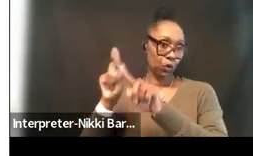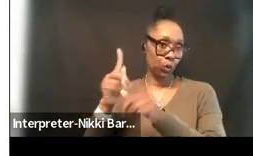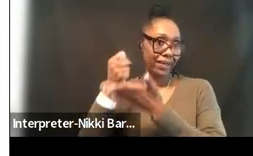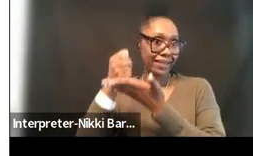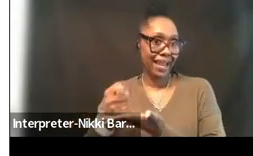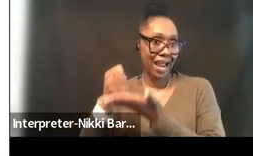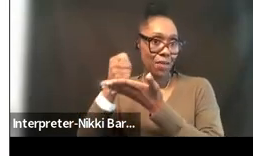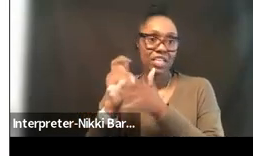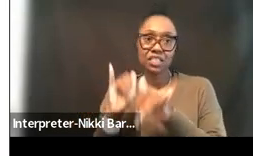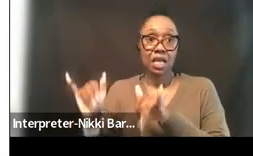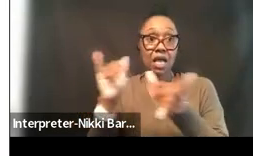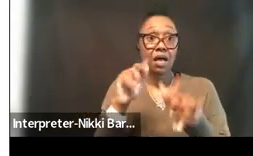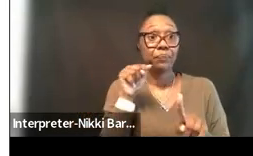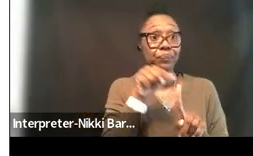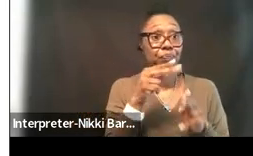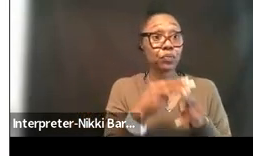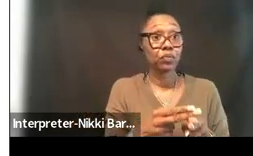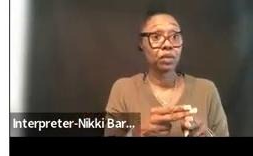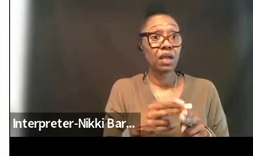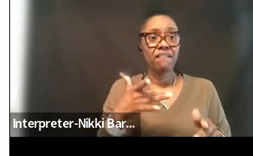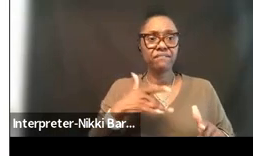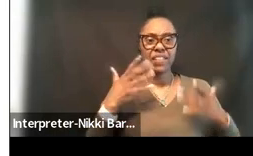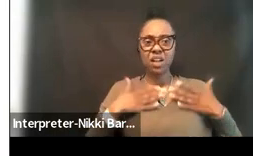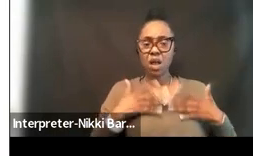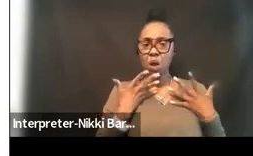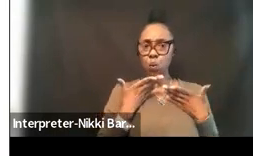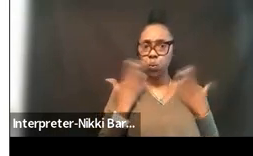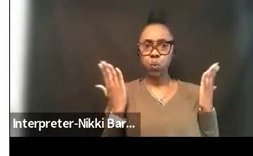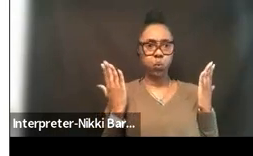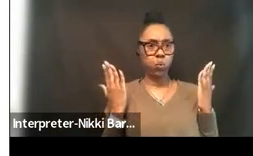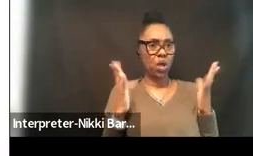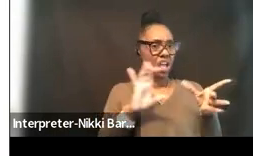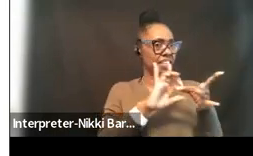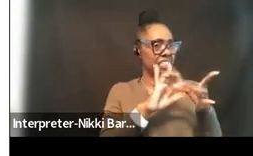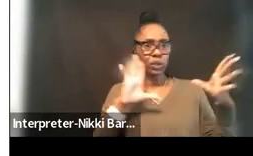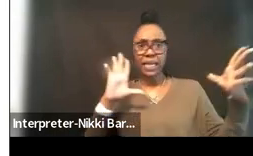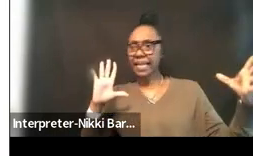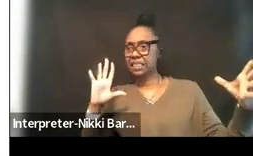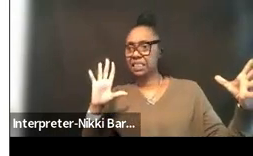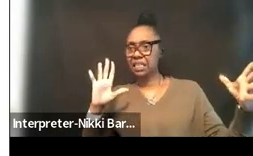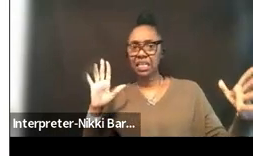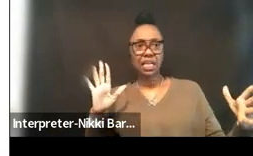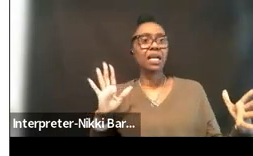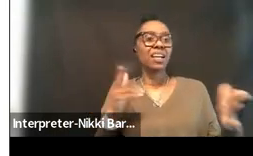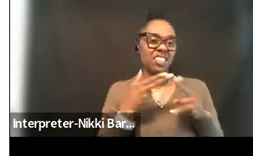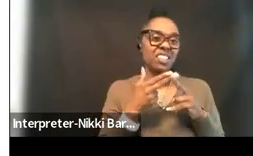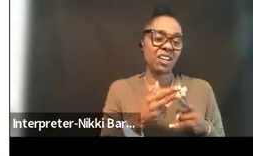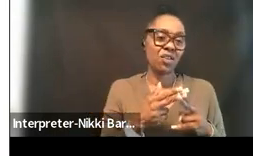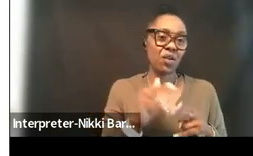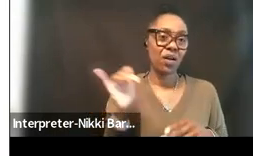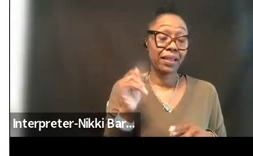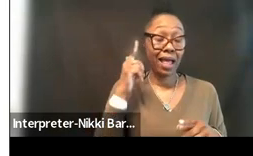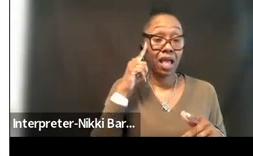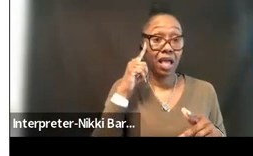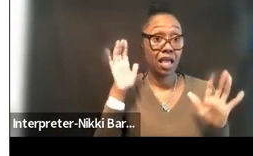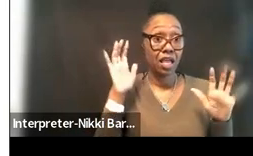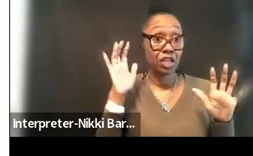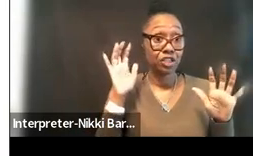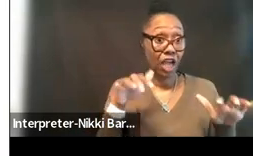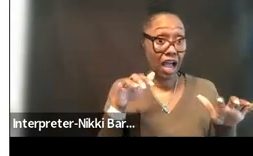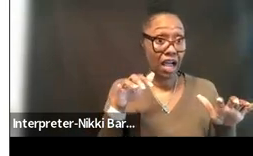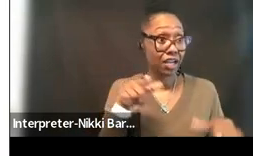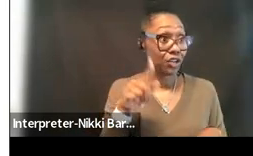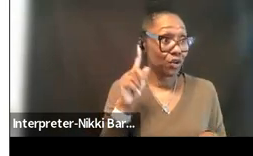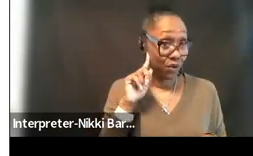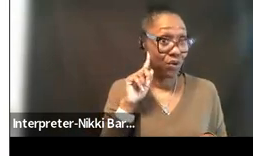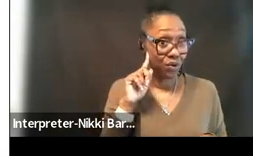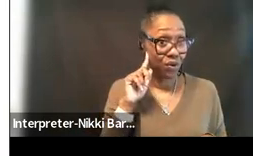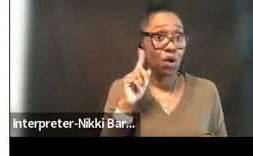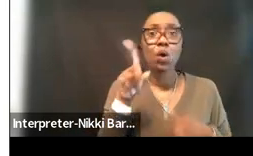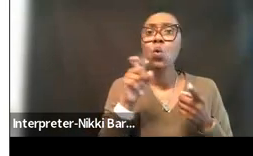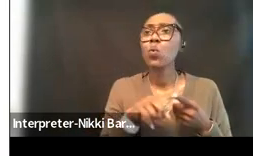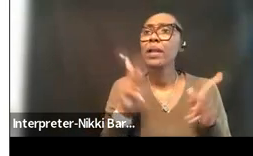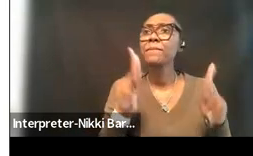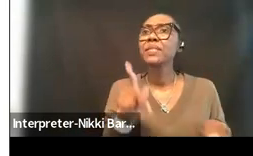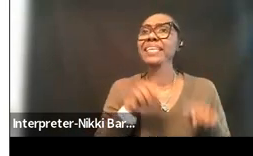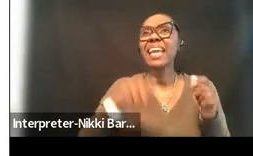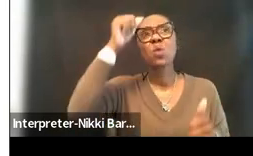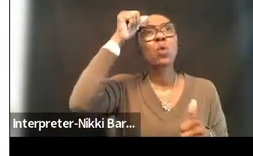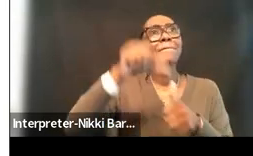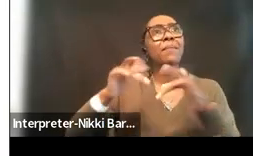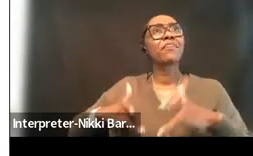We call that, you know, that period of shock that you may have heard of. So this is when someone can't quite remember the events.